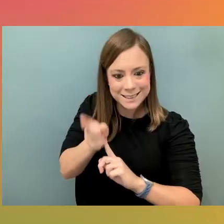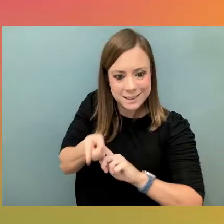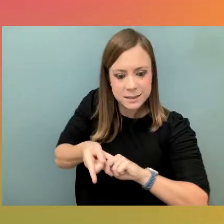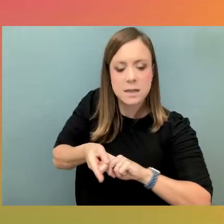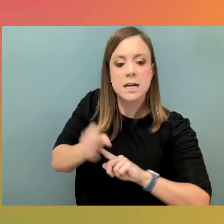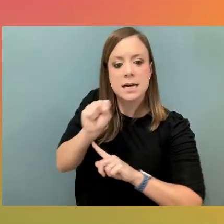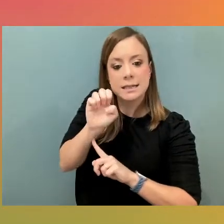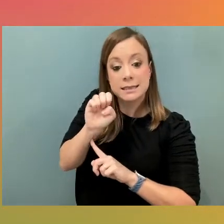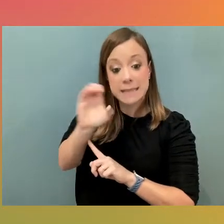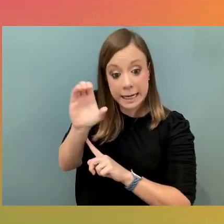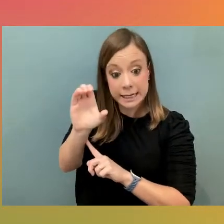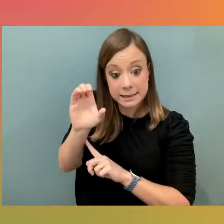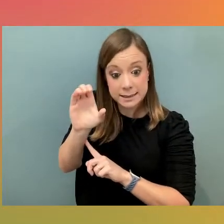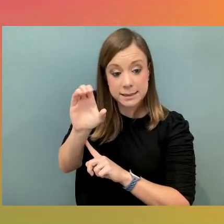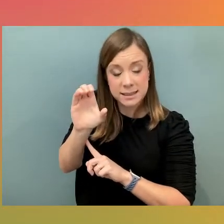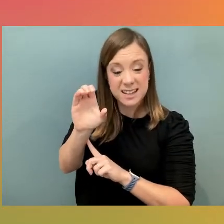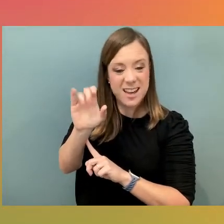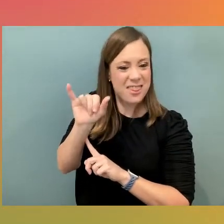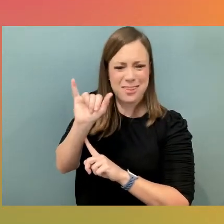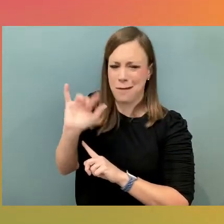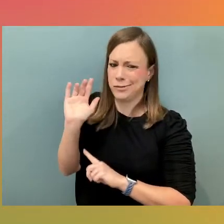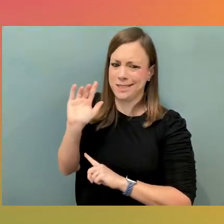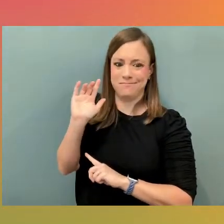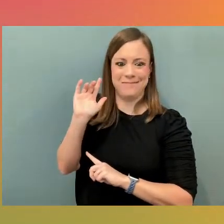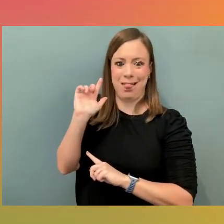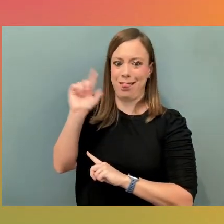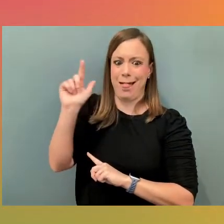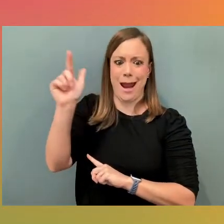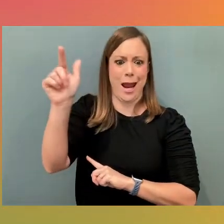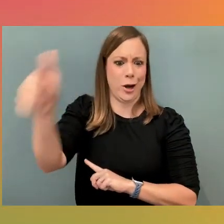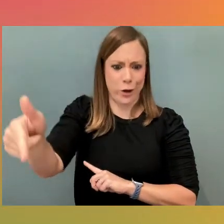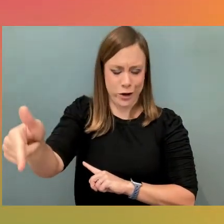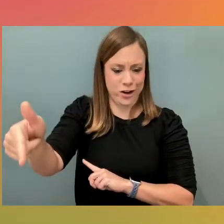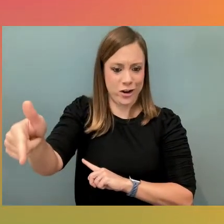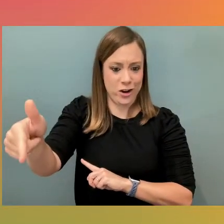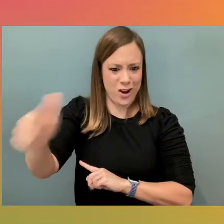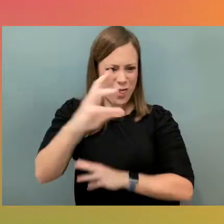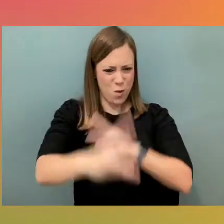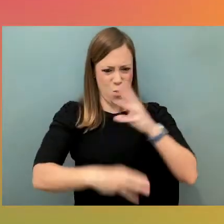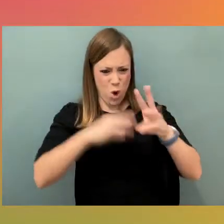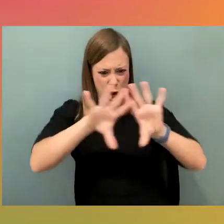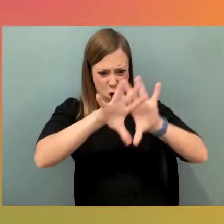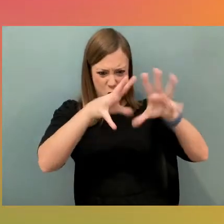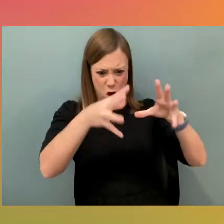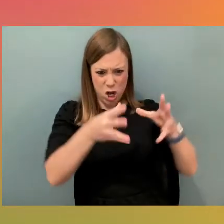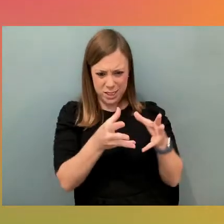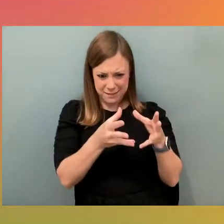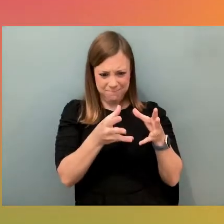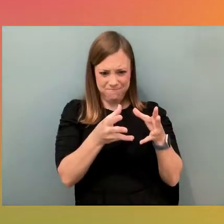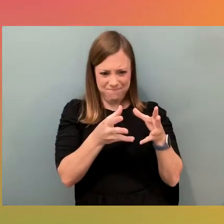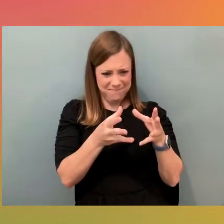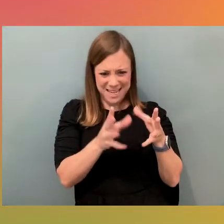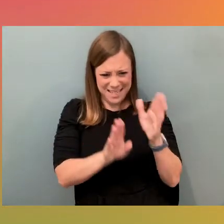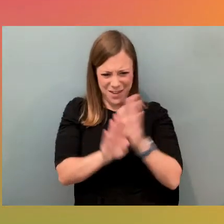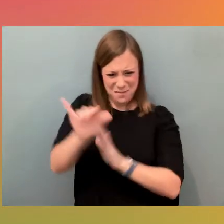THE CONCEPT OF TIME, YEARS, MINUTES, SECONDS, CAME MUCH